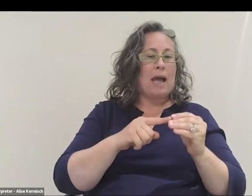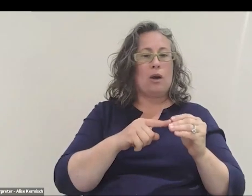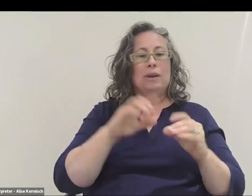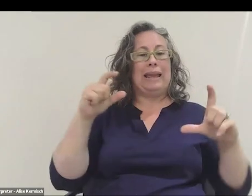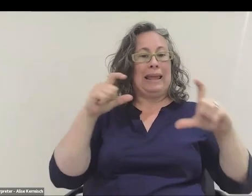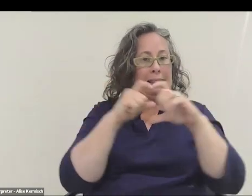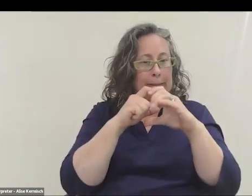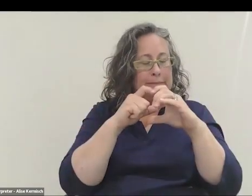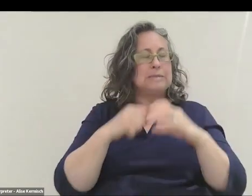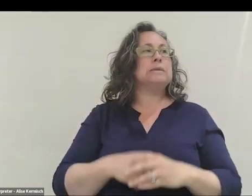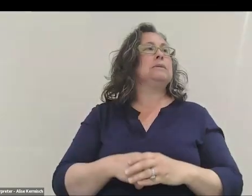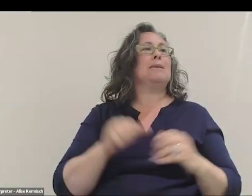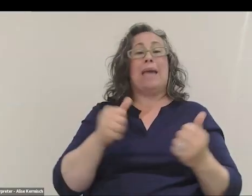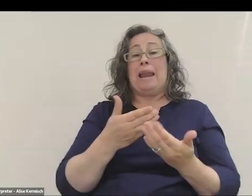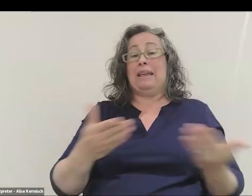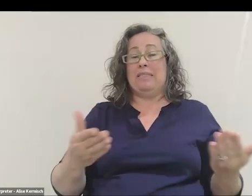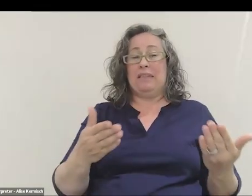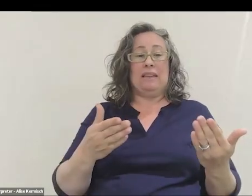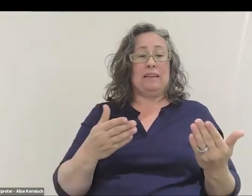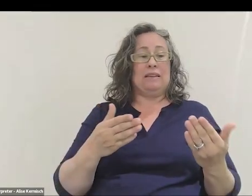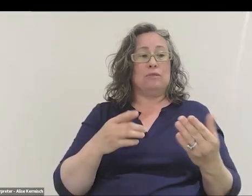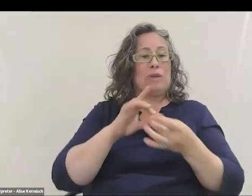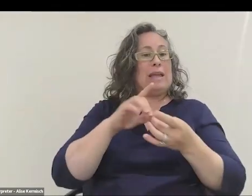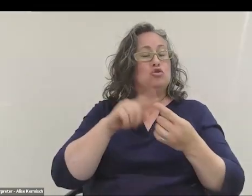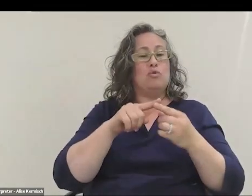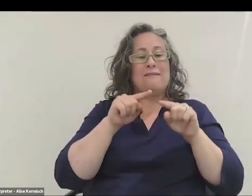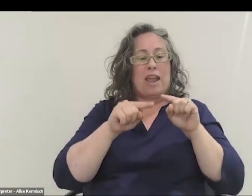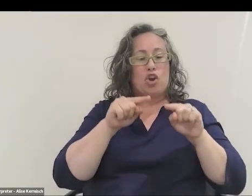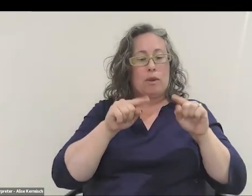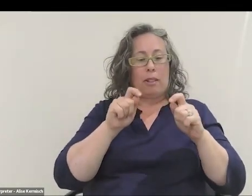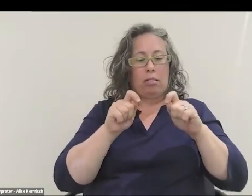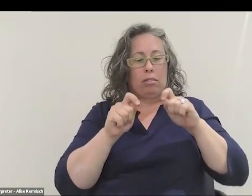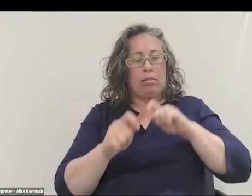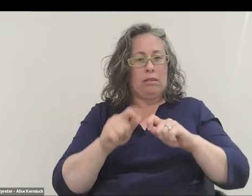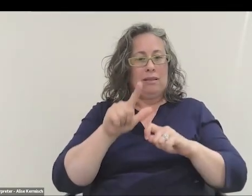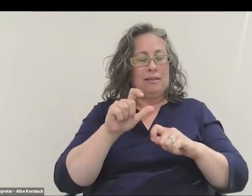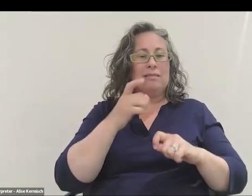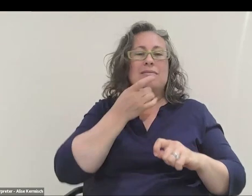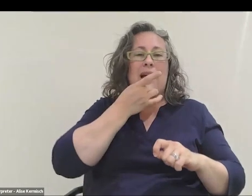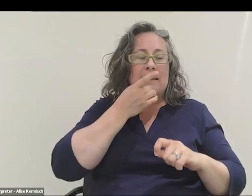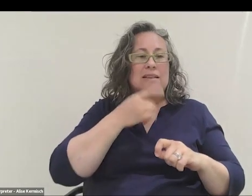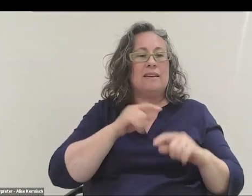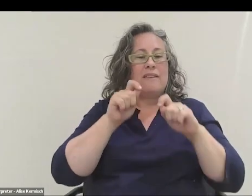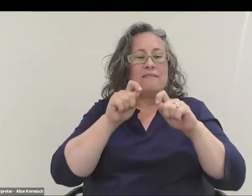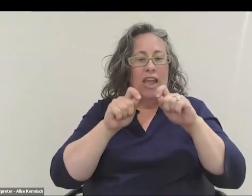anything you can think of with variable light, variable stars. I'm obviously thinking about astronomy,